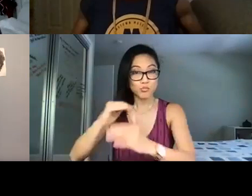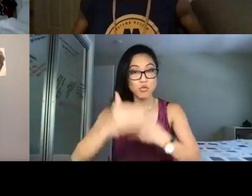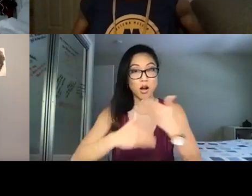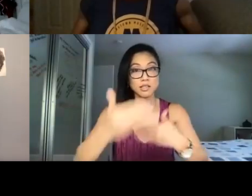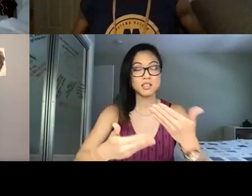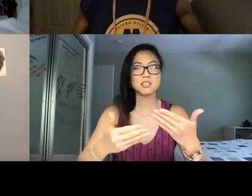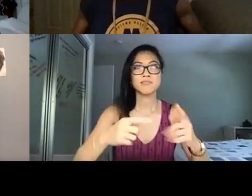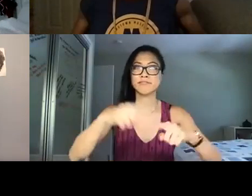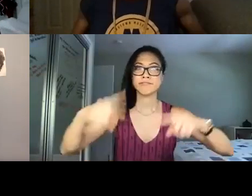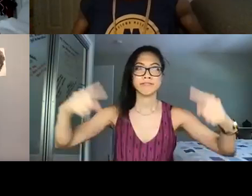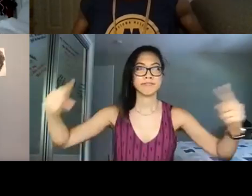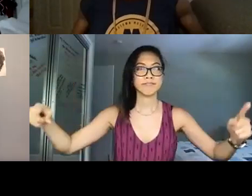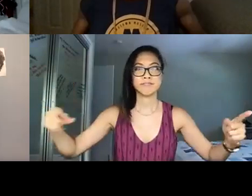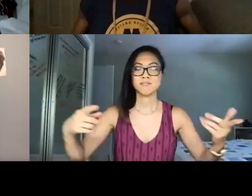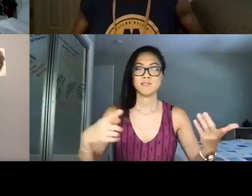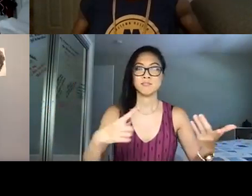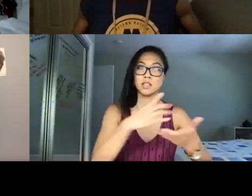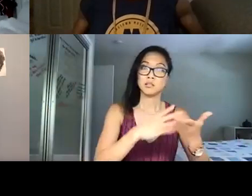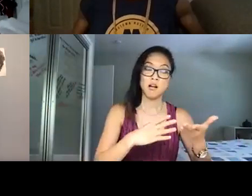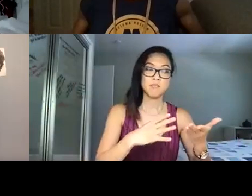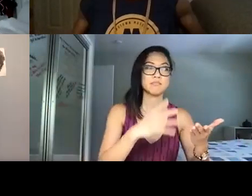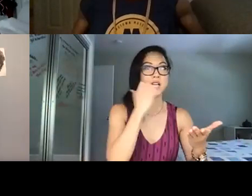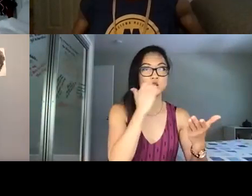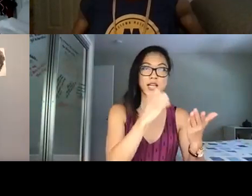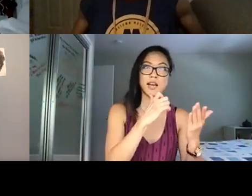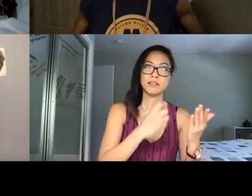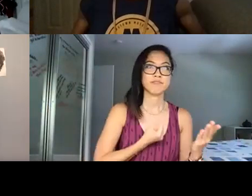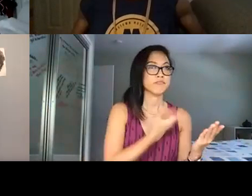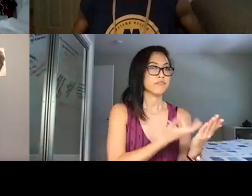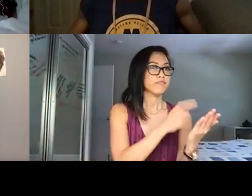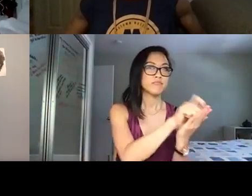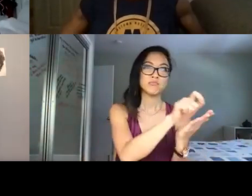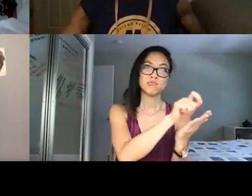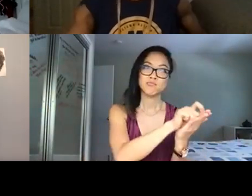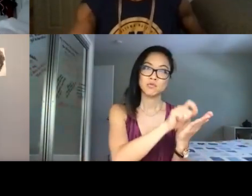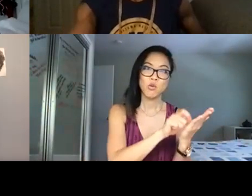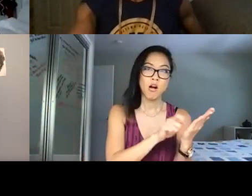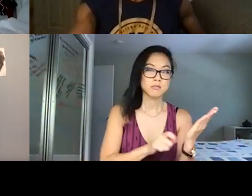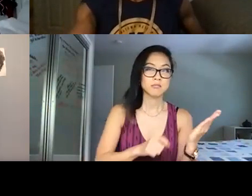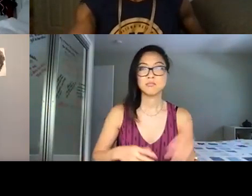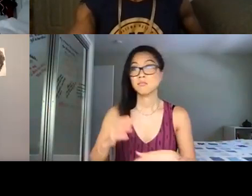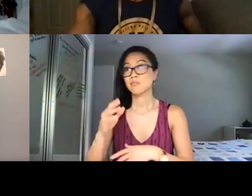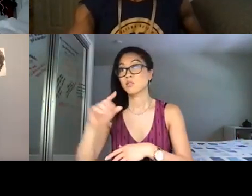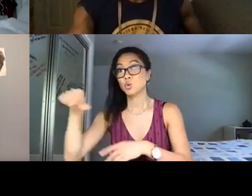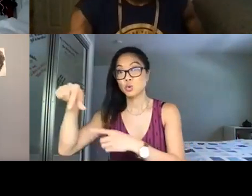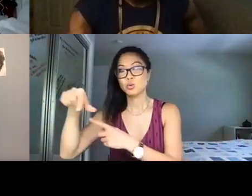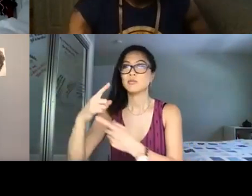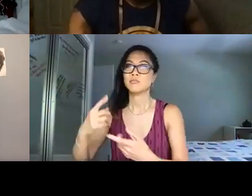and end of your day that helps you process everything that's happening. Yeah, I think, yeah, everyone is processing